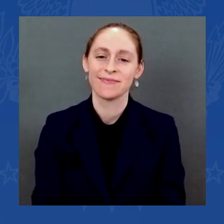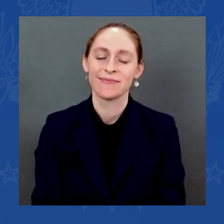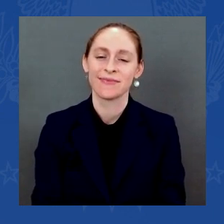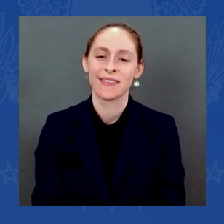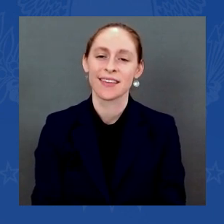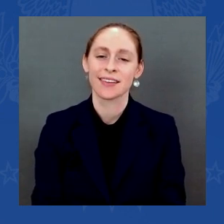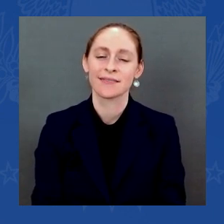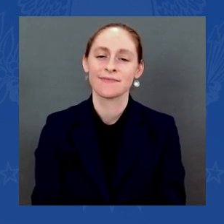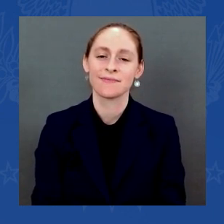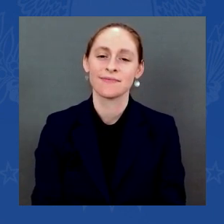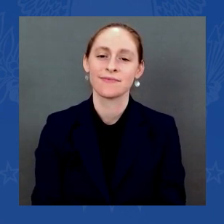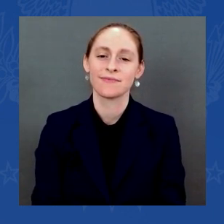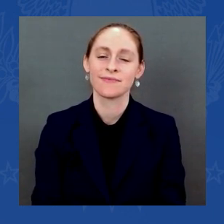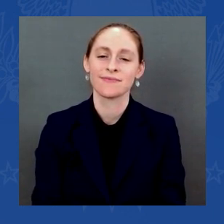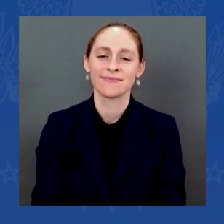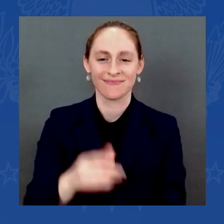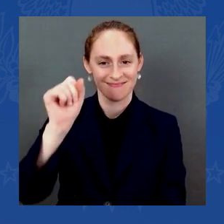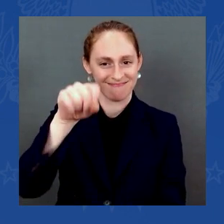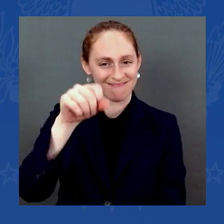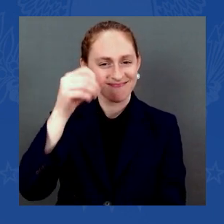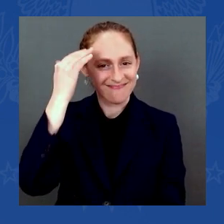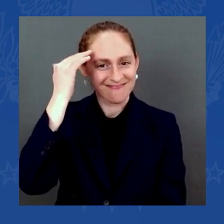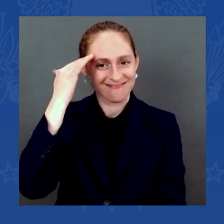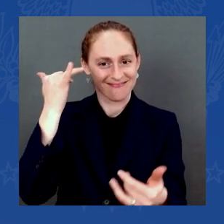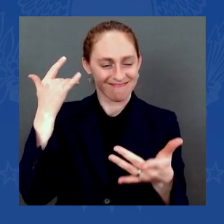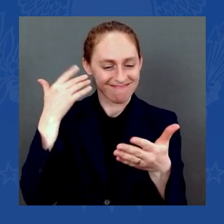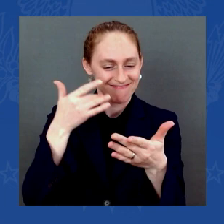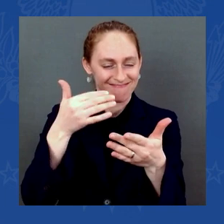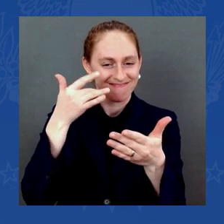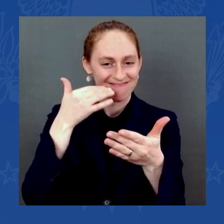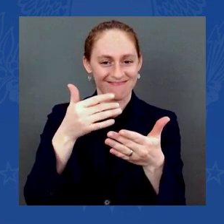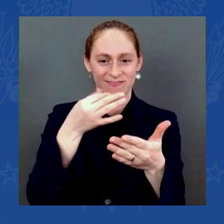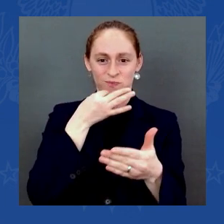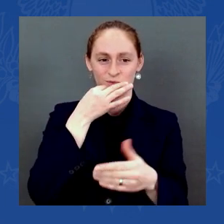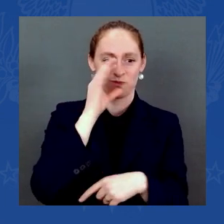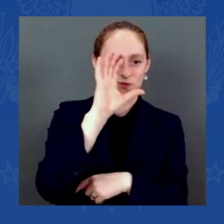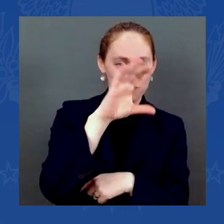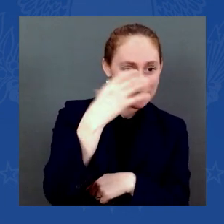the bill I'm about to sign into law truly represents the spirit of the season, in my view --